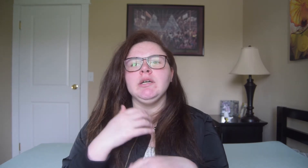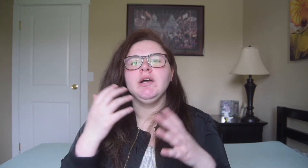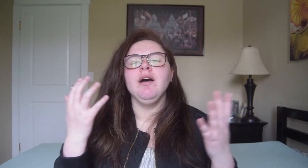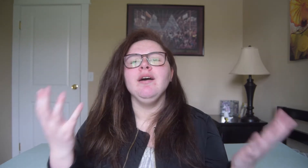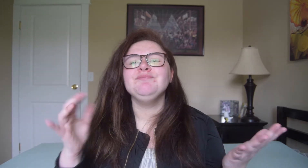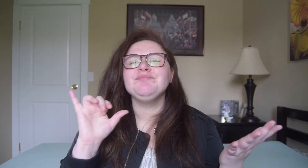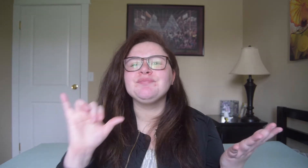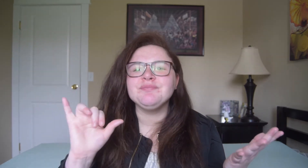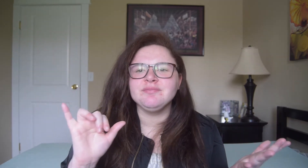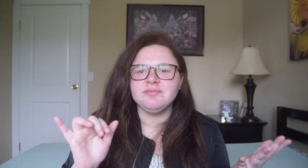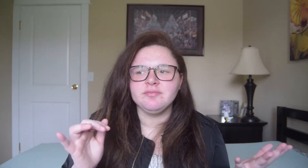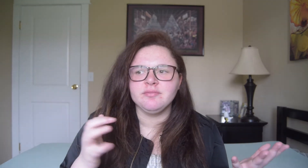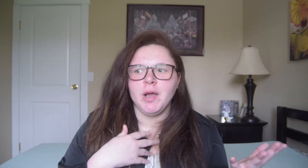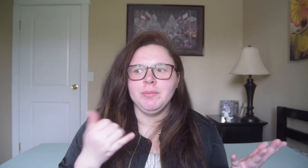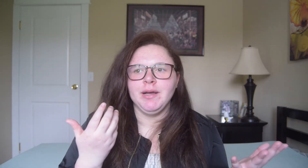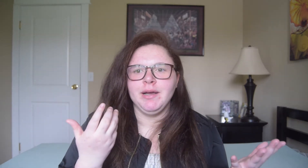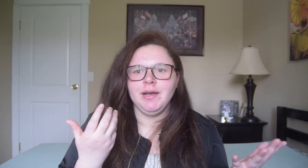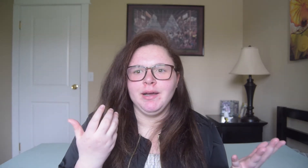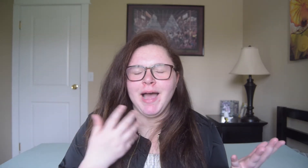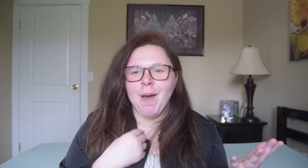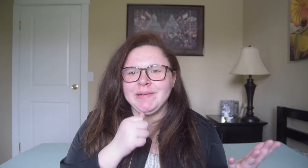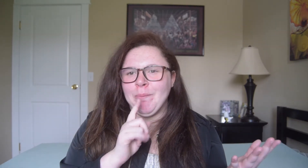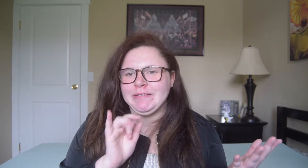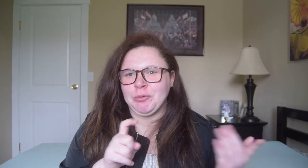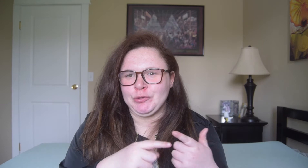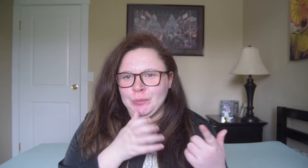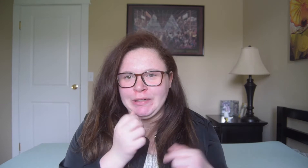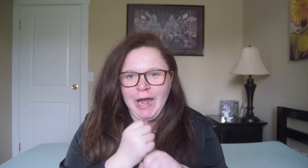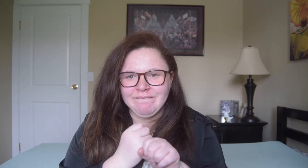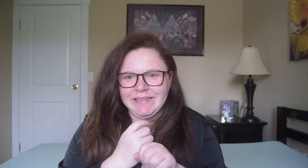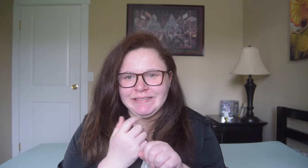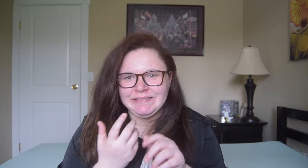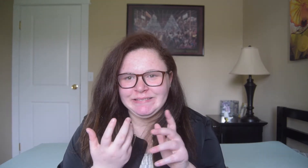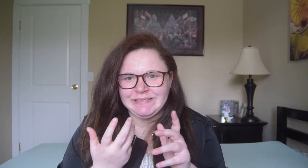That was when I came to a full realization that I wasn't really supposed to drink coffee